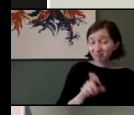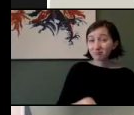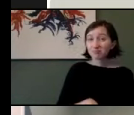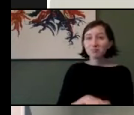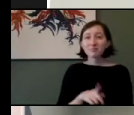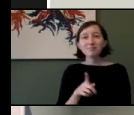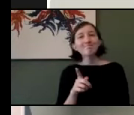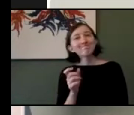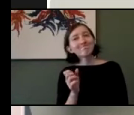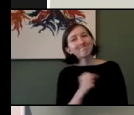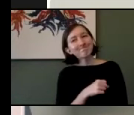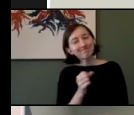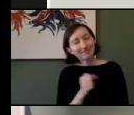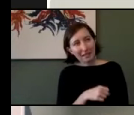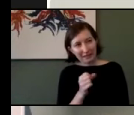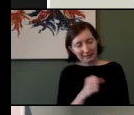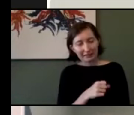yes, I will look